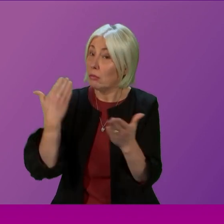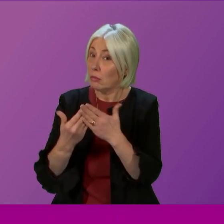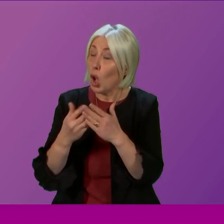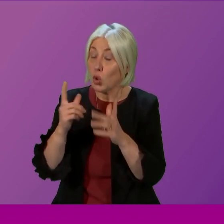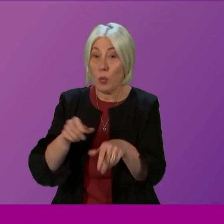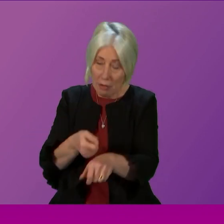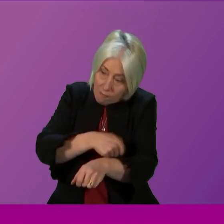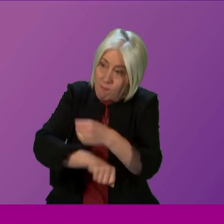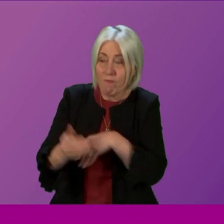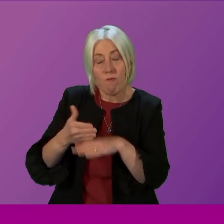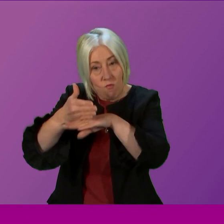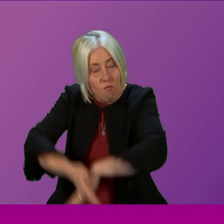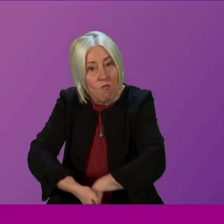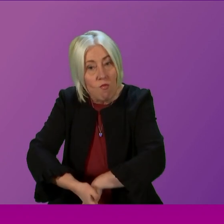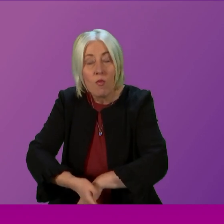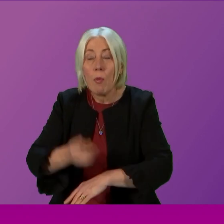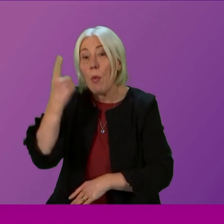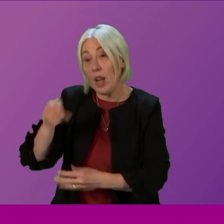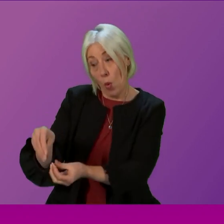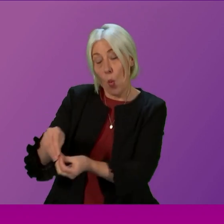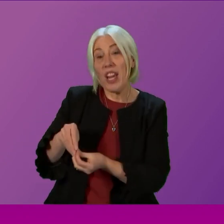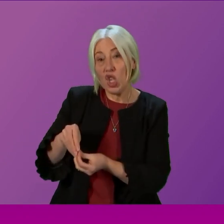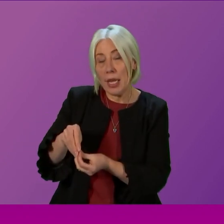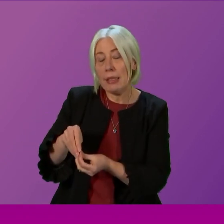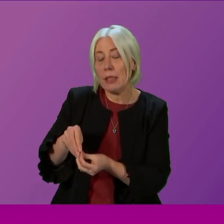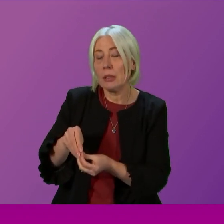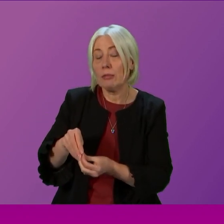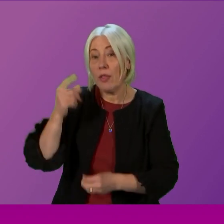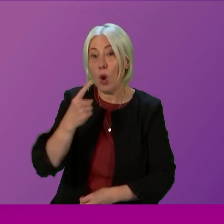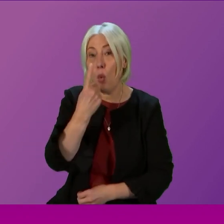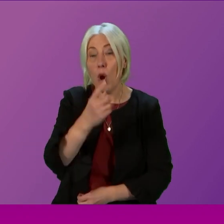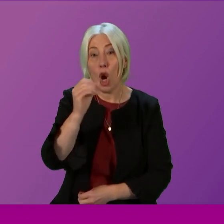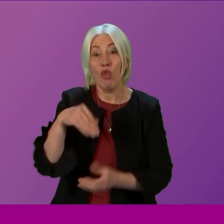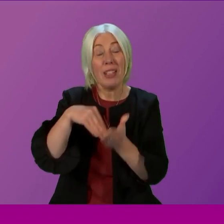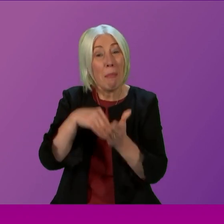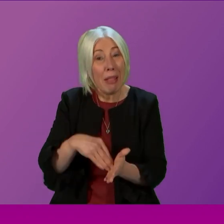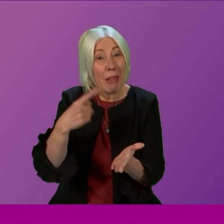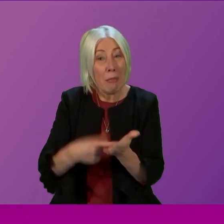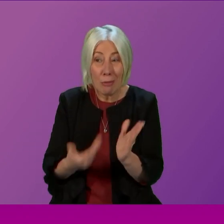In relation to wages, we are providing £100 million of additional funding to